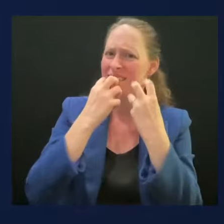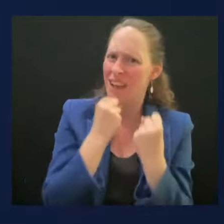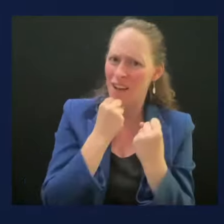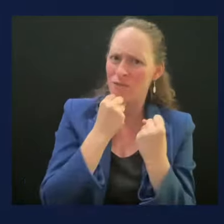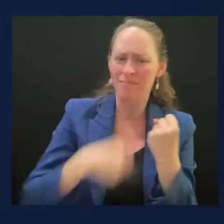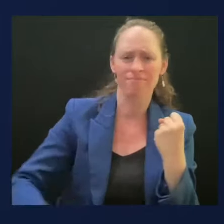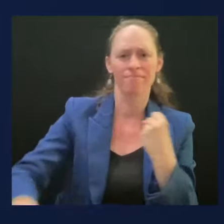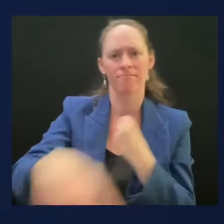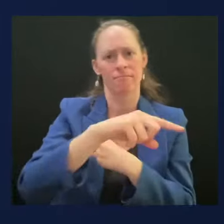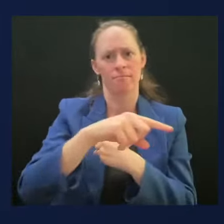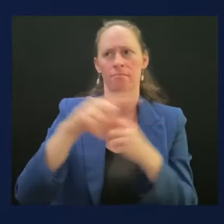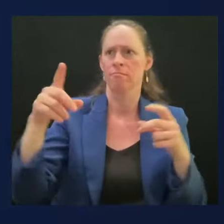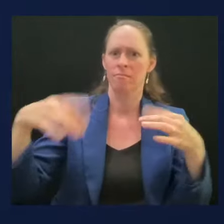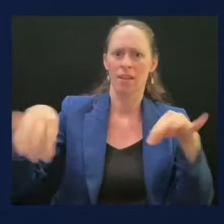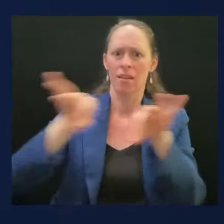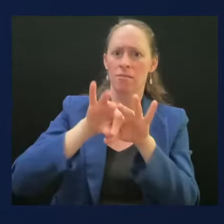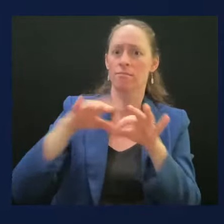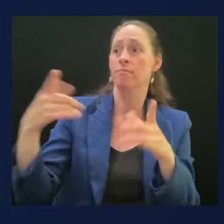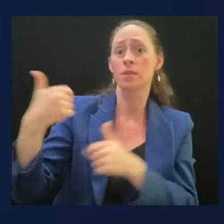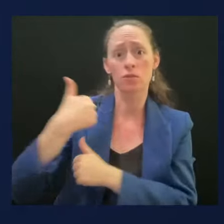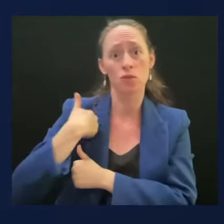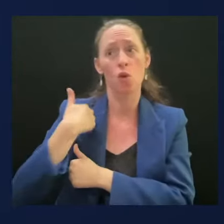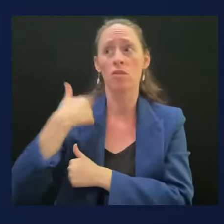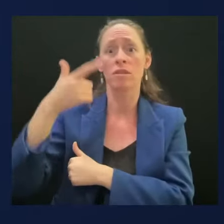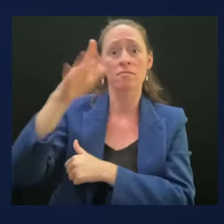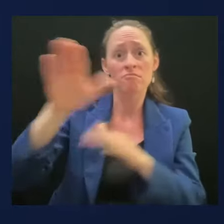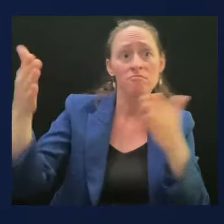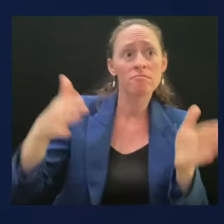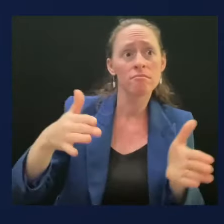and the white headstones of 9,387 Americans